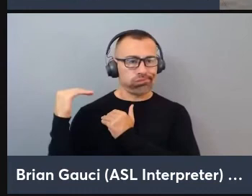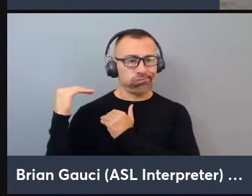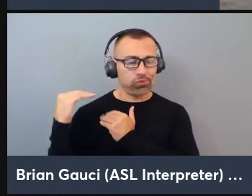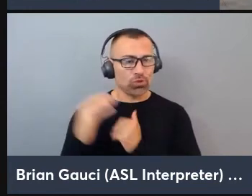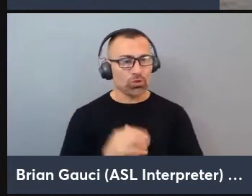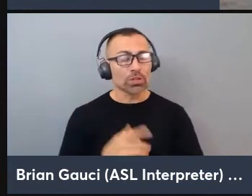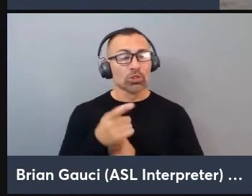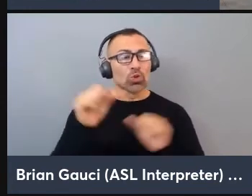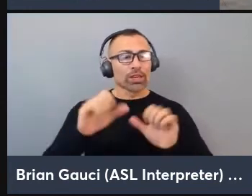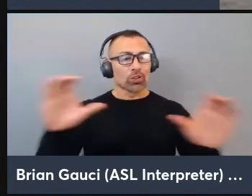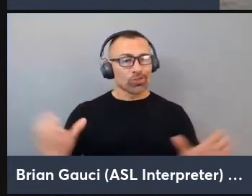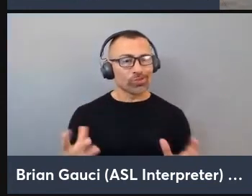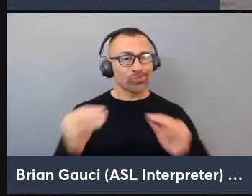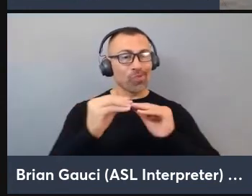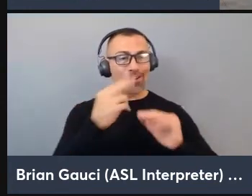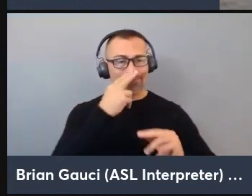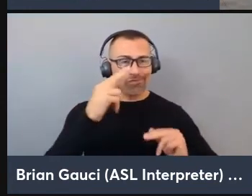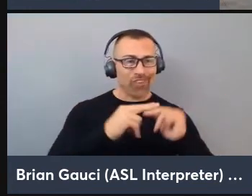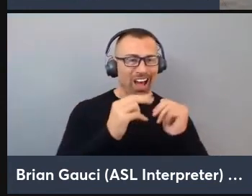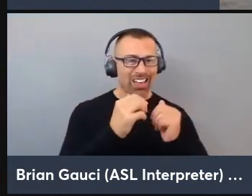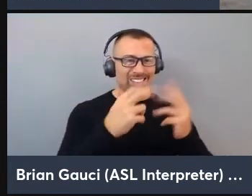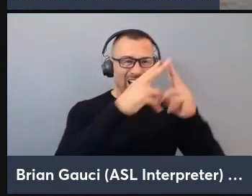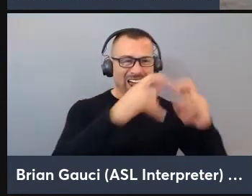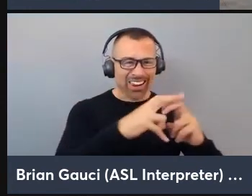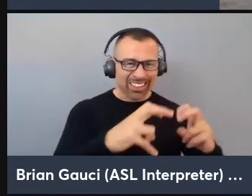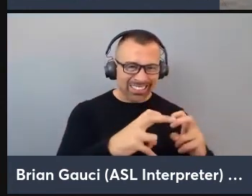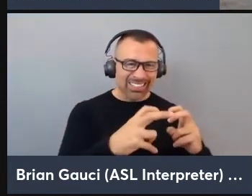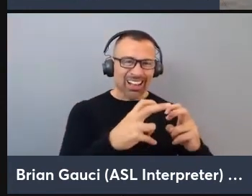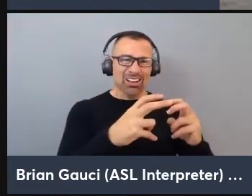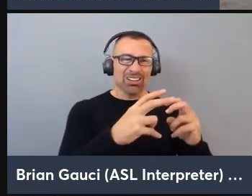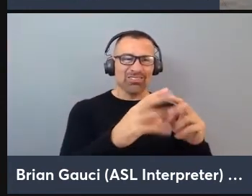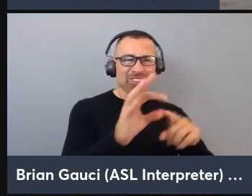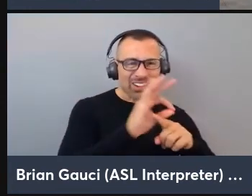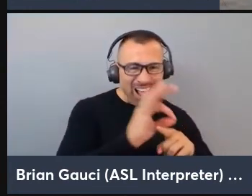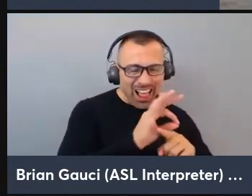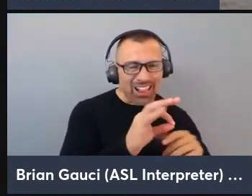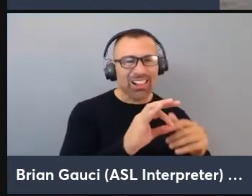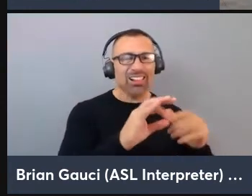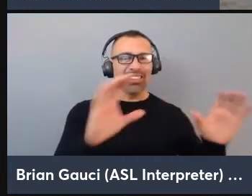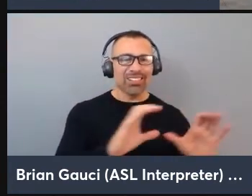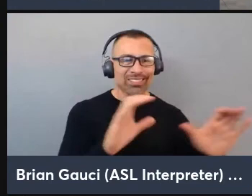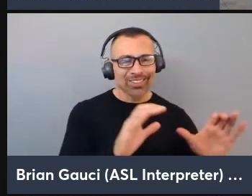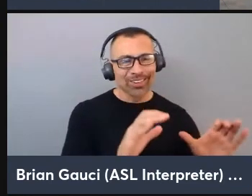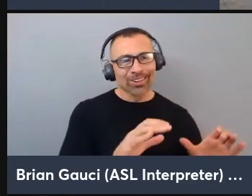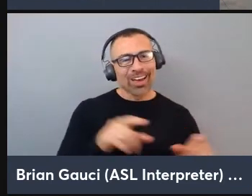So really awesome stuff. So we're kind of getting to the end of our time here